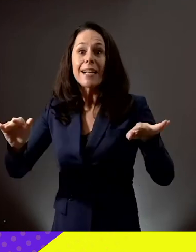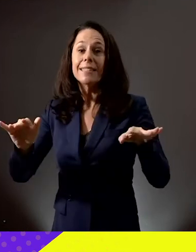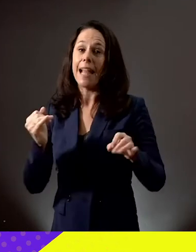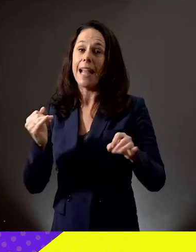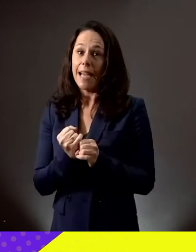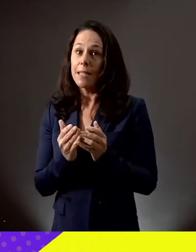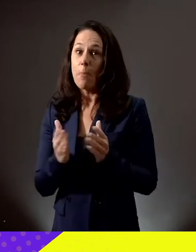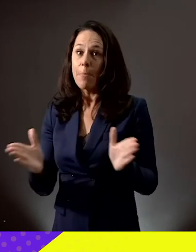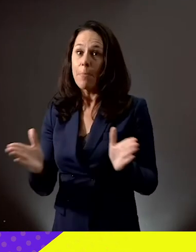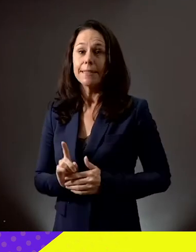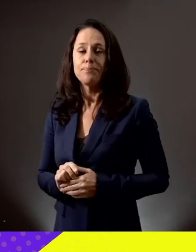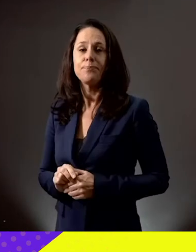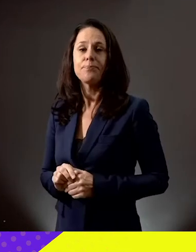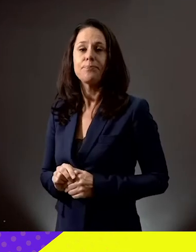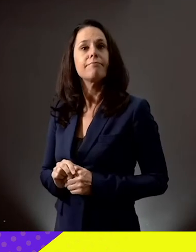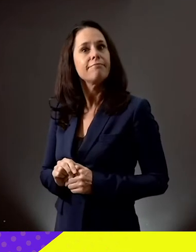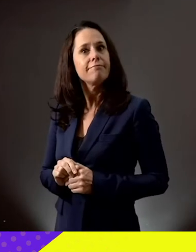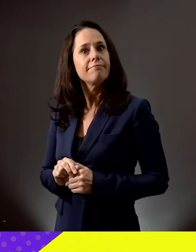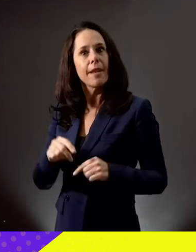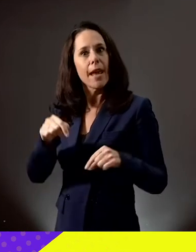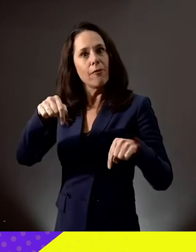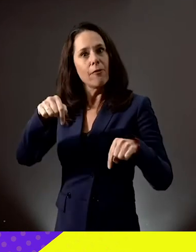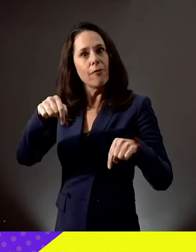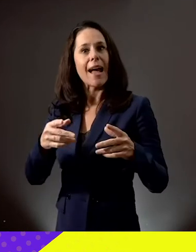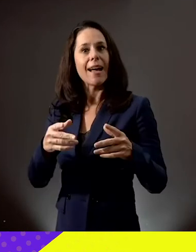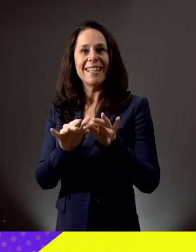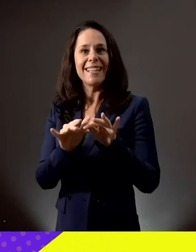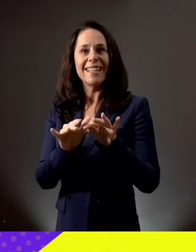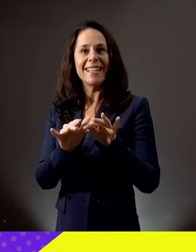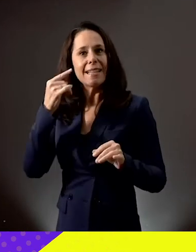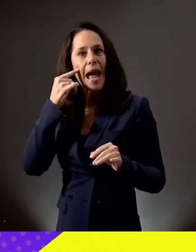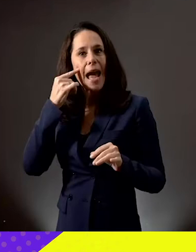And today, on this Diversity Day, we are going to work on that.